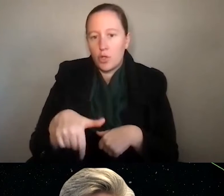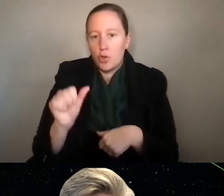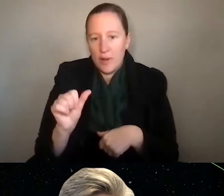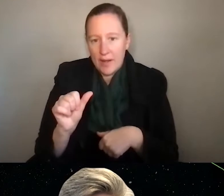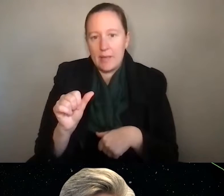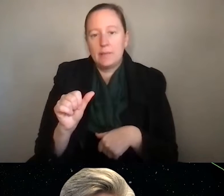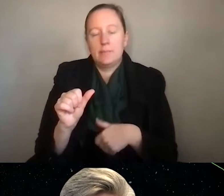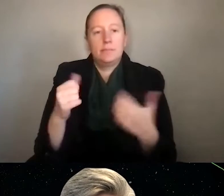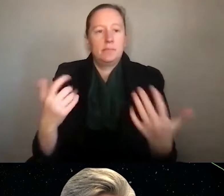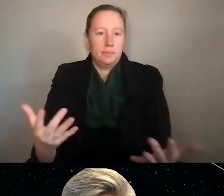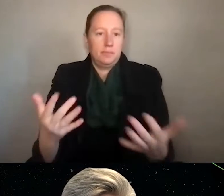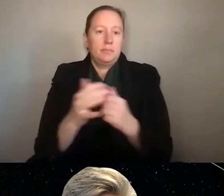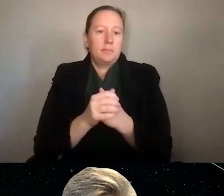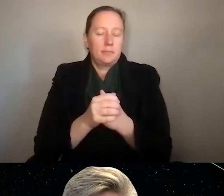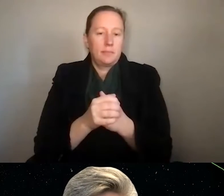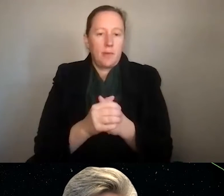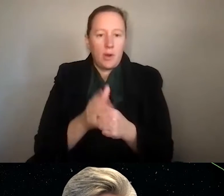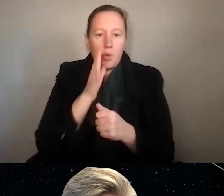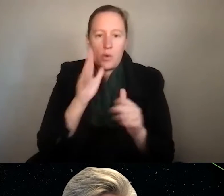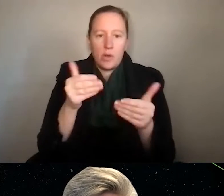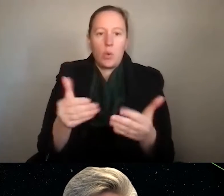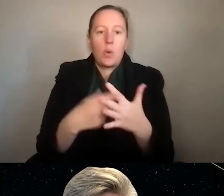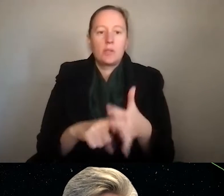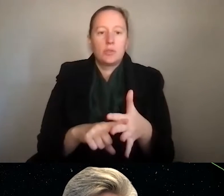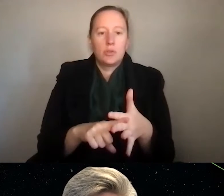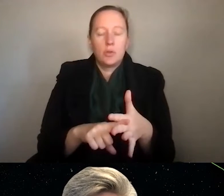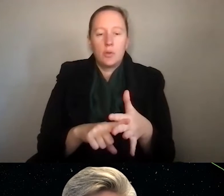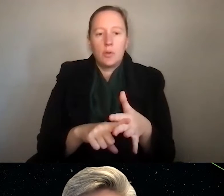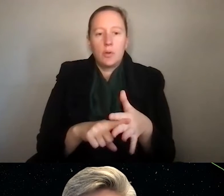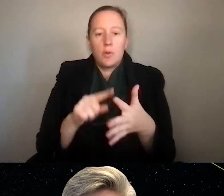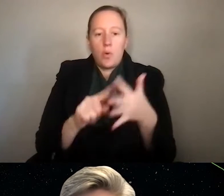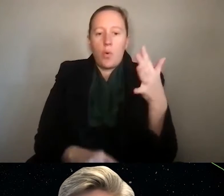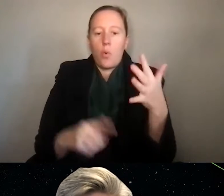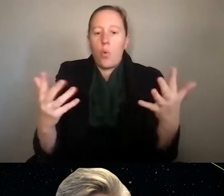so I'll get started with the ones that have come in now,